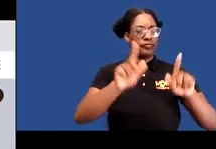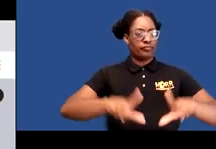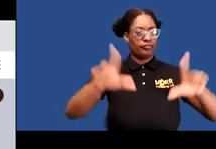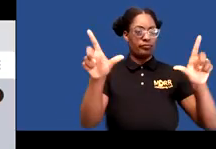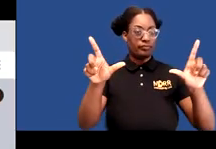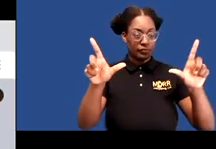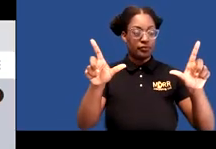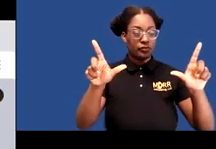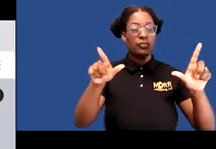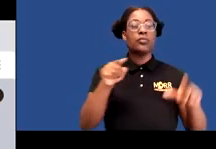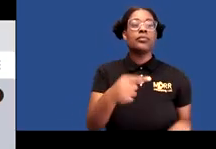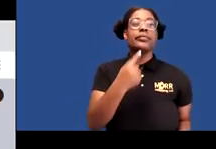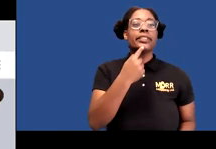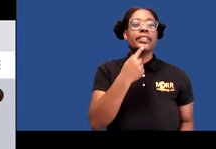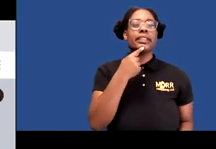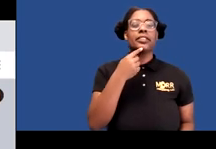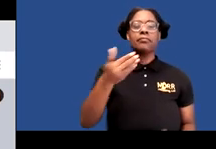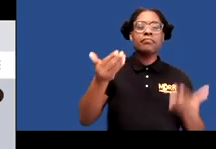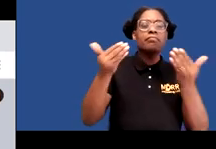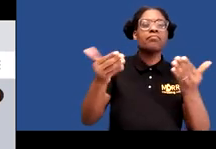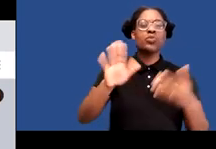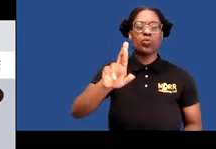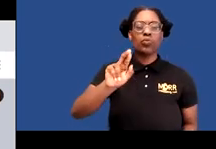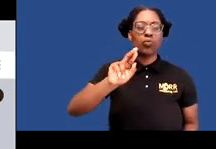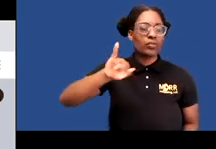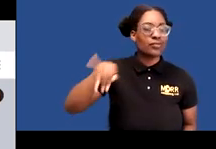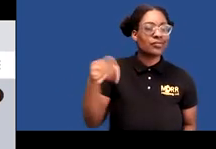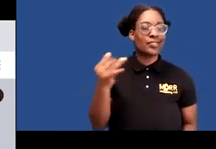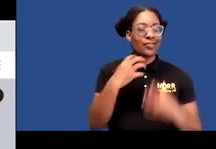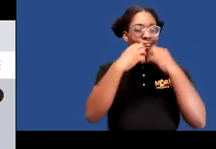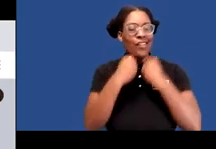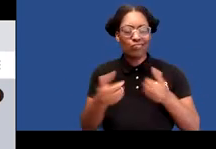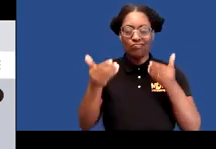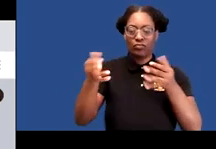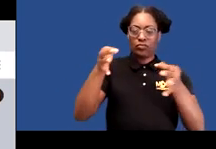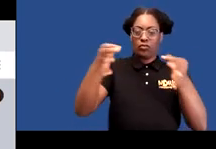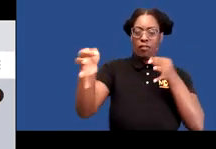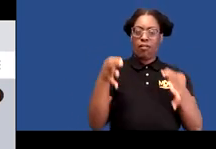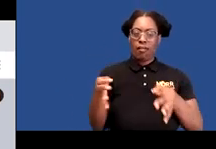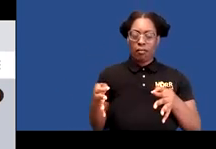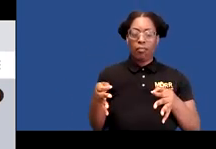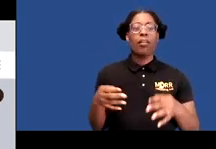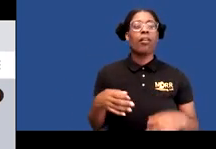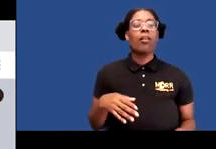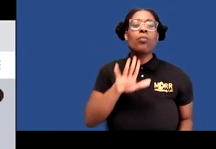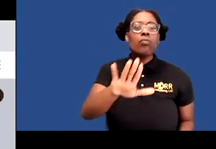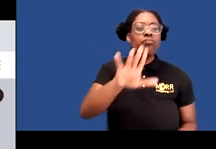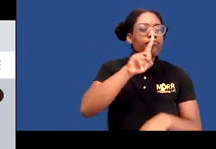It says, "Describe your racial justice values or commitments in these areas